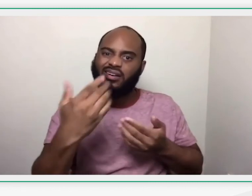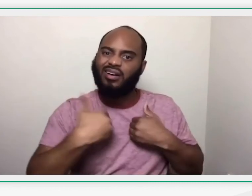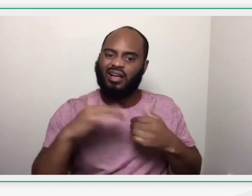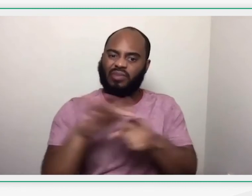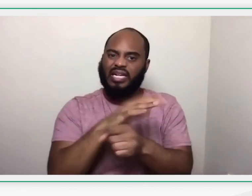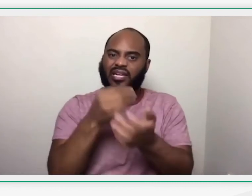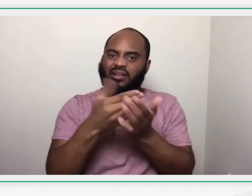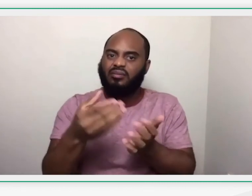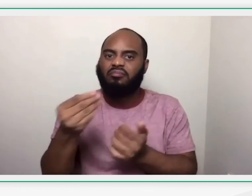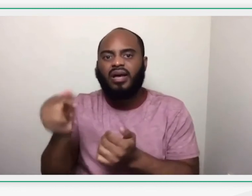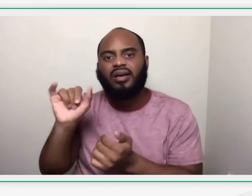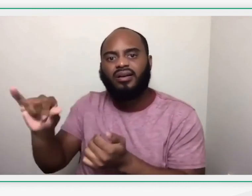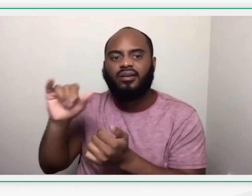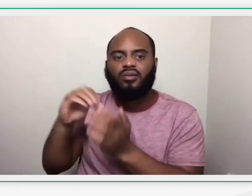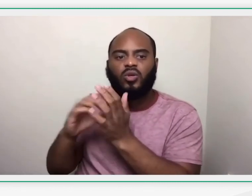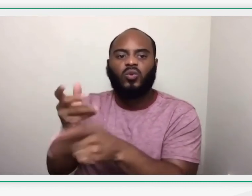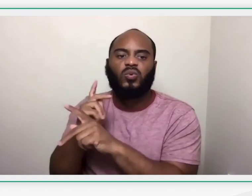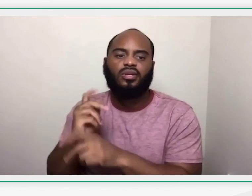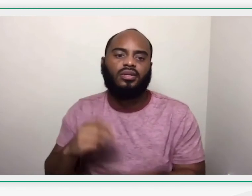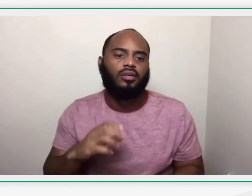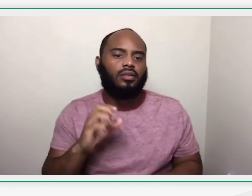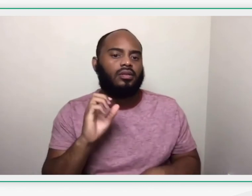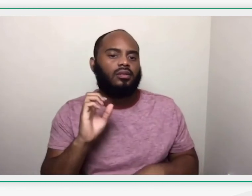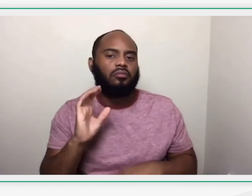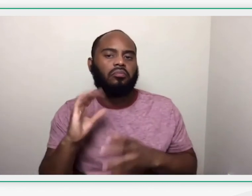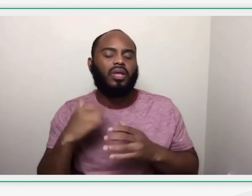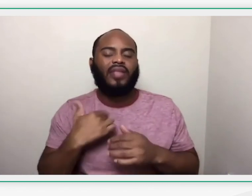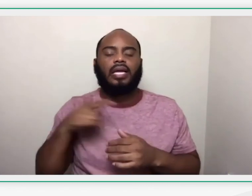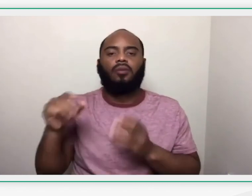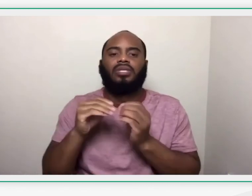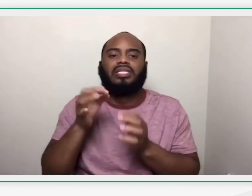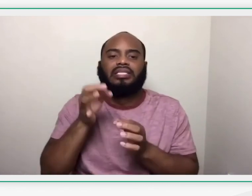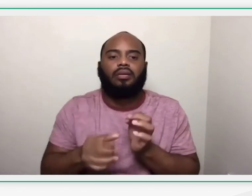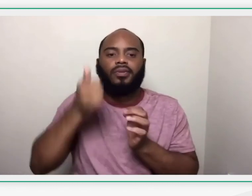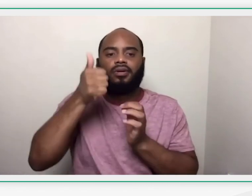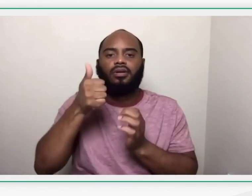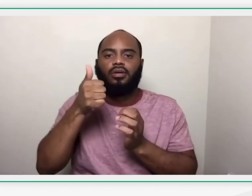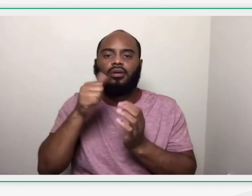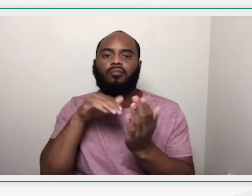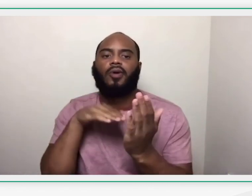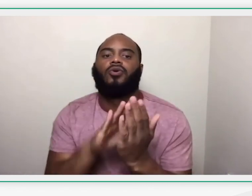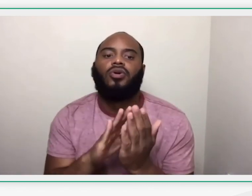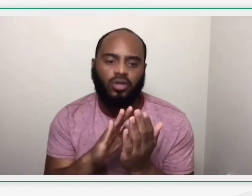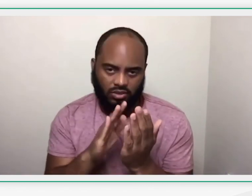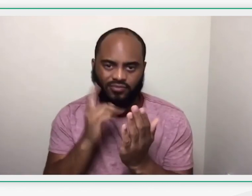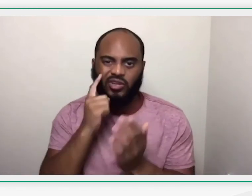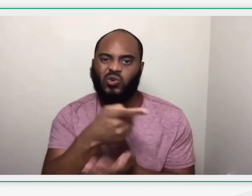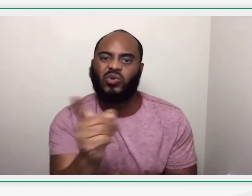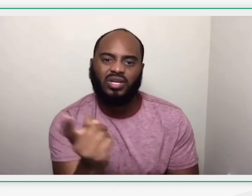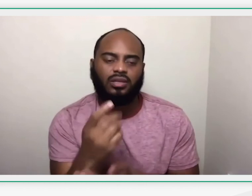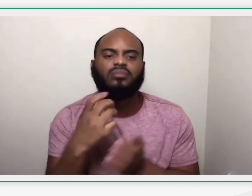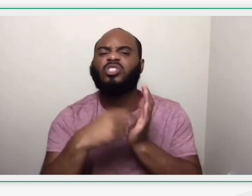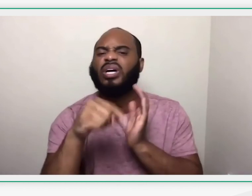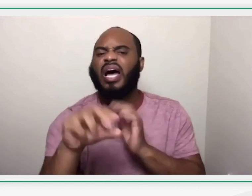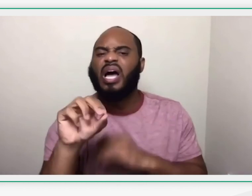It'll let you know when you have enough money to pay your student loan, and it's a simplified approach for individuals, on paying their student loans back.